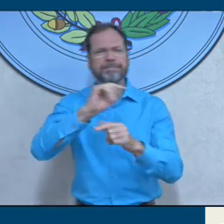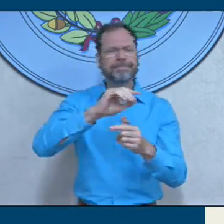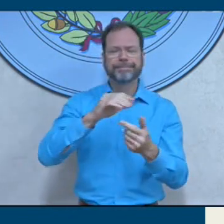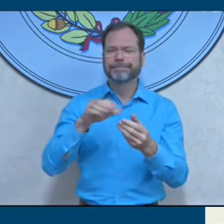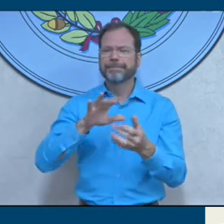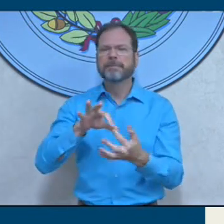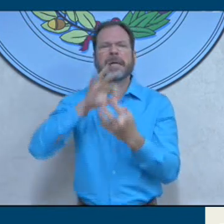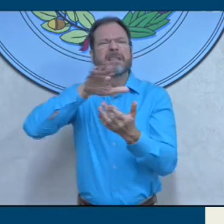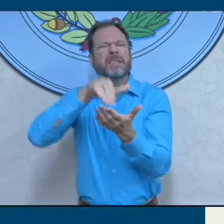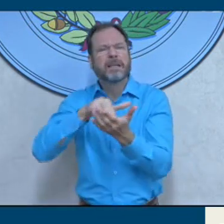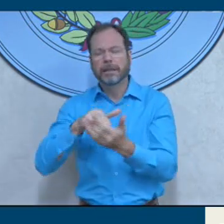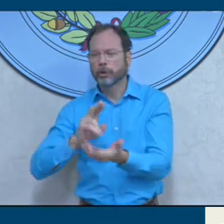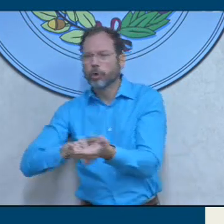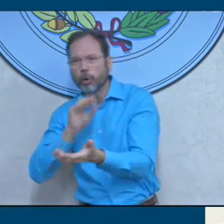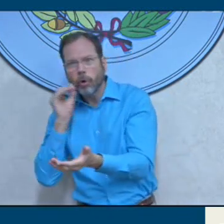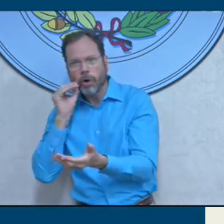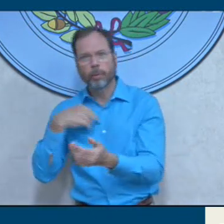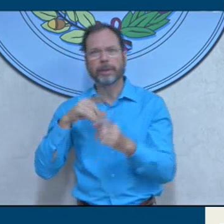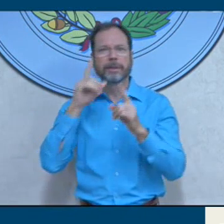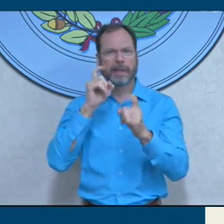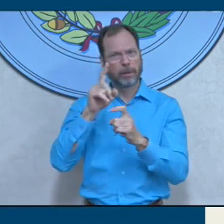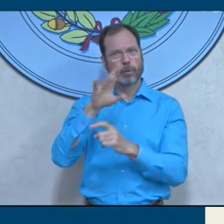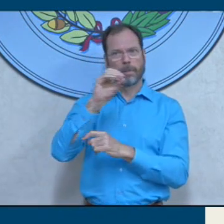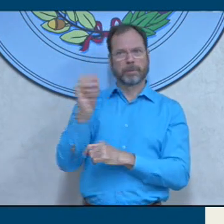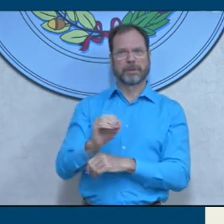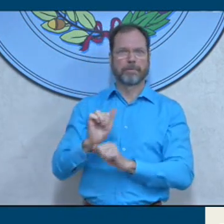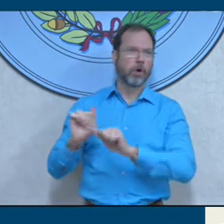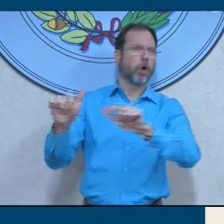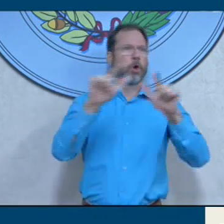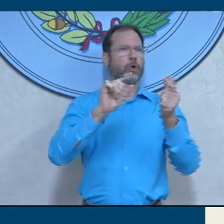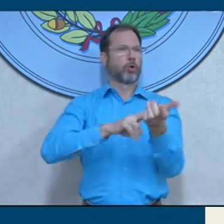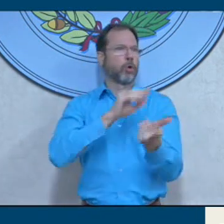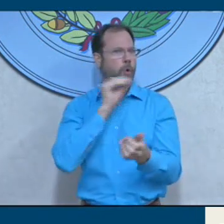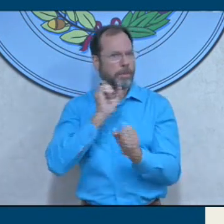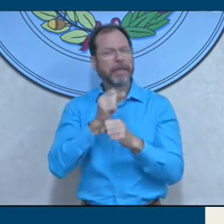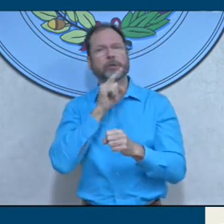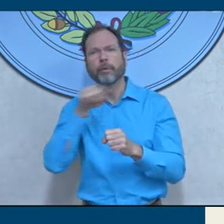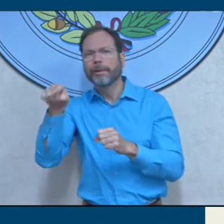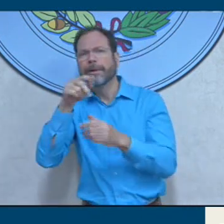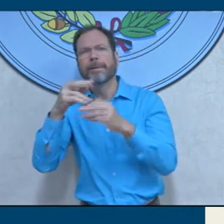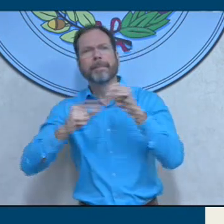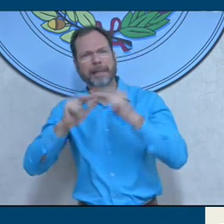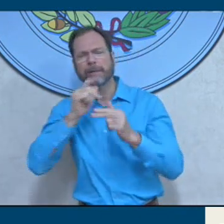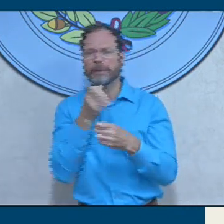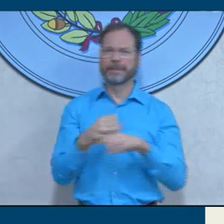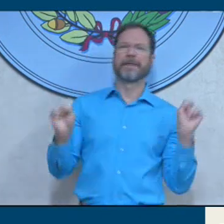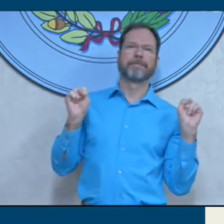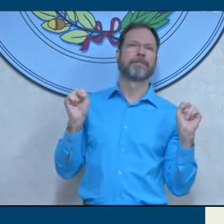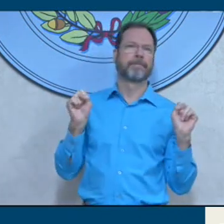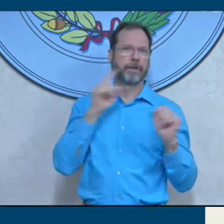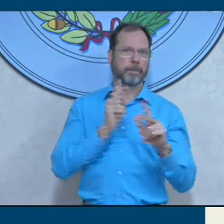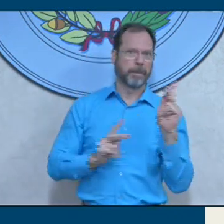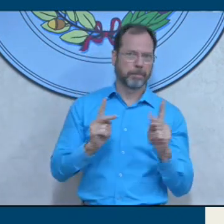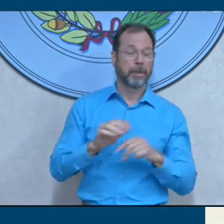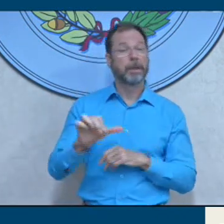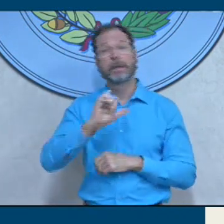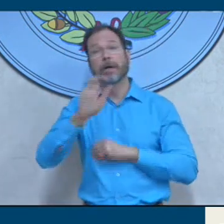SEVERAL WEEKS TO MAKE SURE THAT WE TEST WORK ALL CONGREGATE SETTINGS ONE IS NURSING HOMES ARE WE'VE